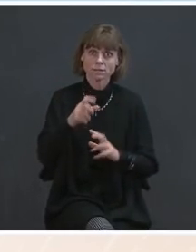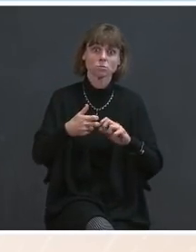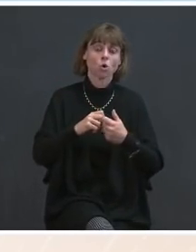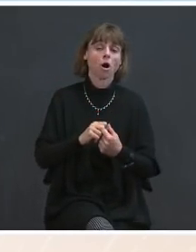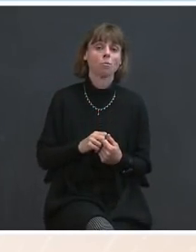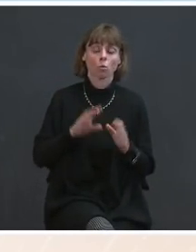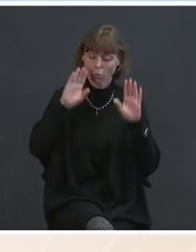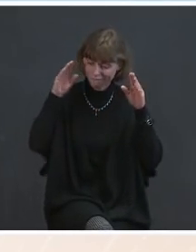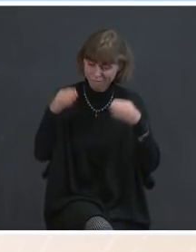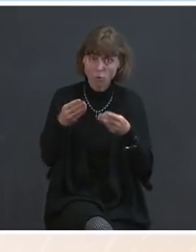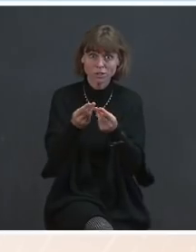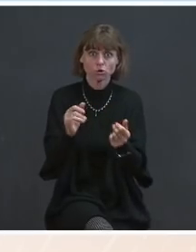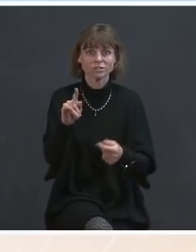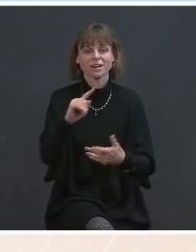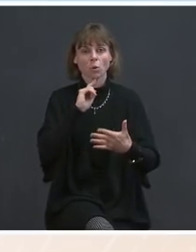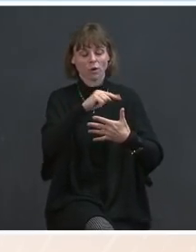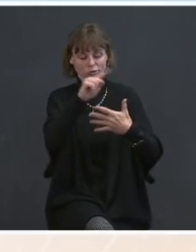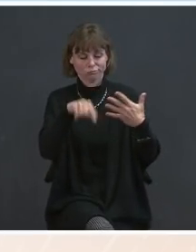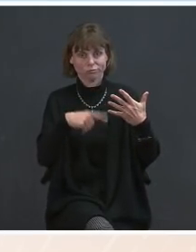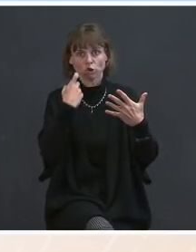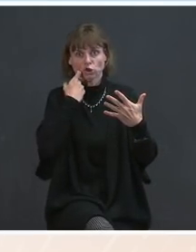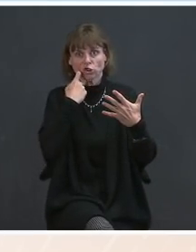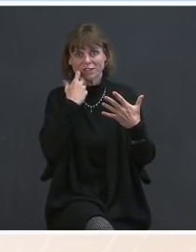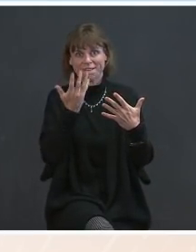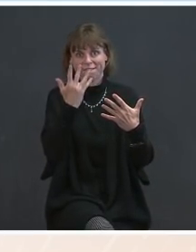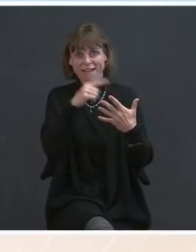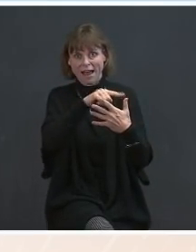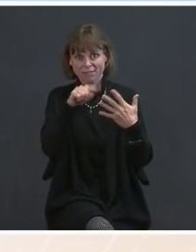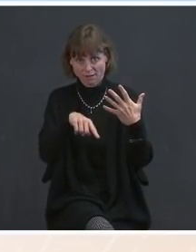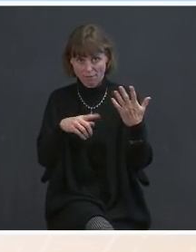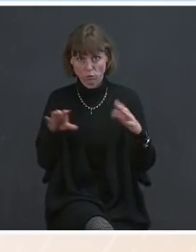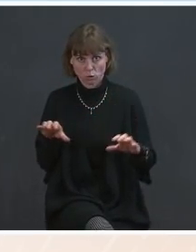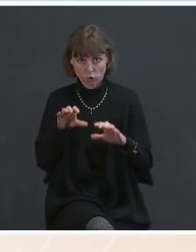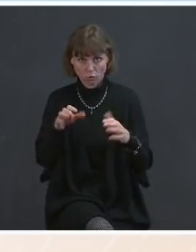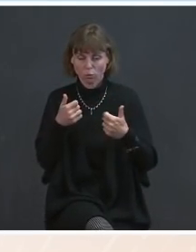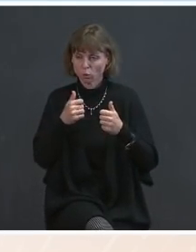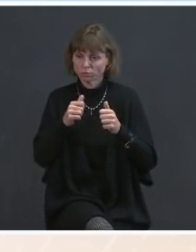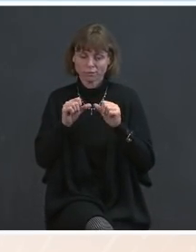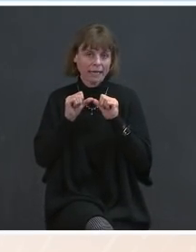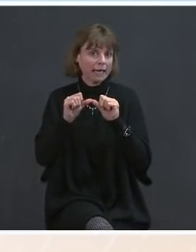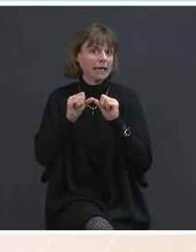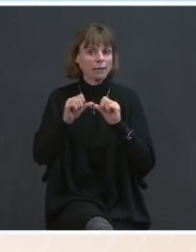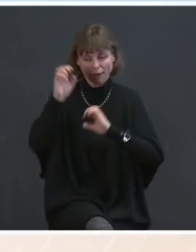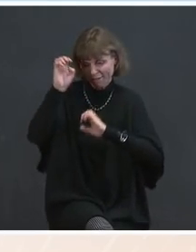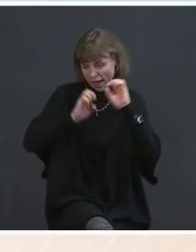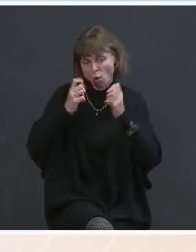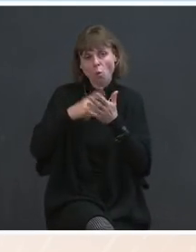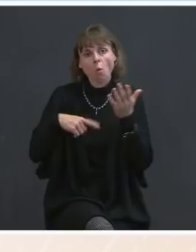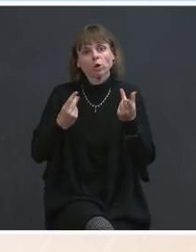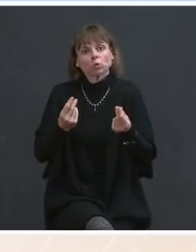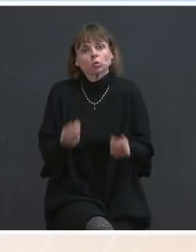That's just five steps we're taking, and we're continuing to evaluate what additional steps can be taken to address the situation at the border.